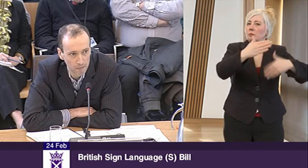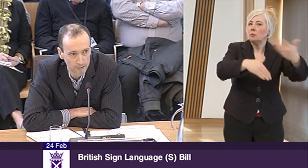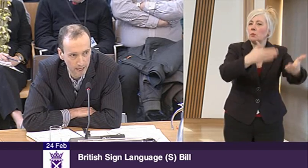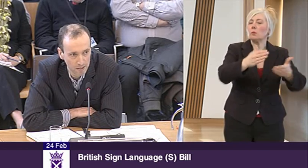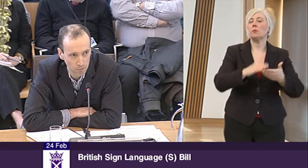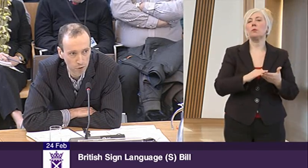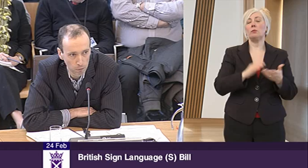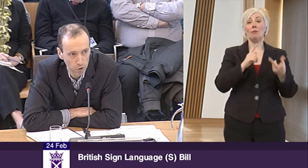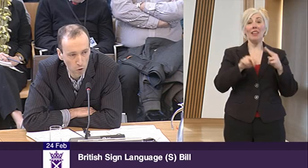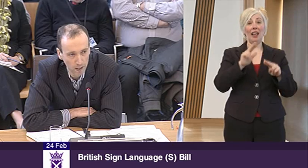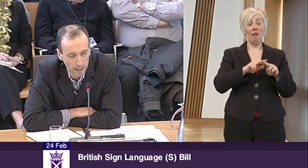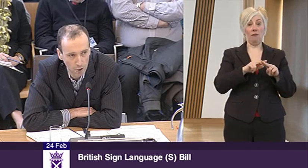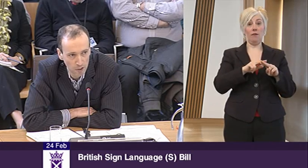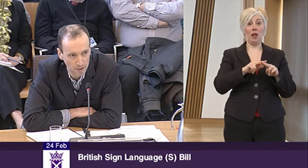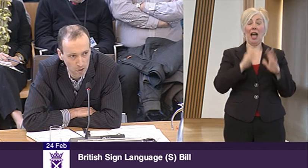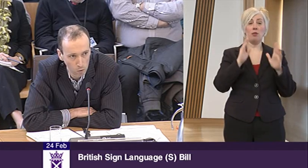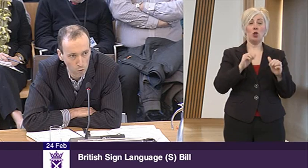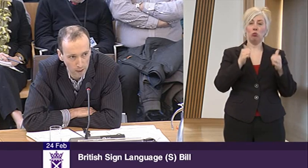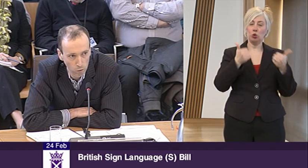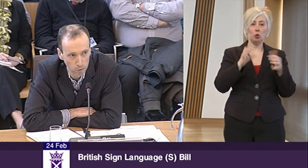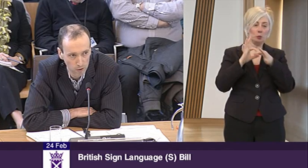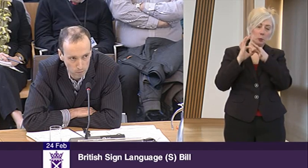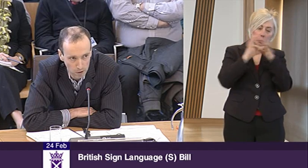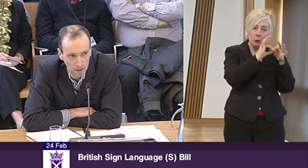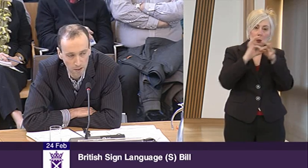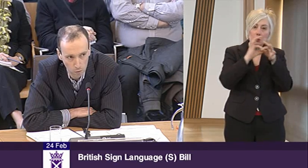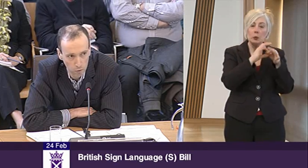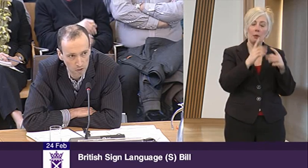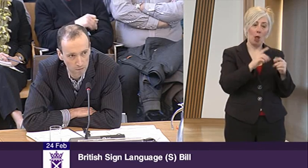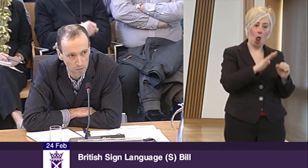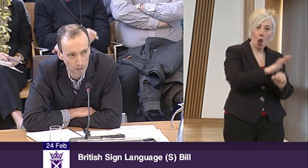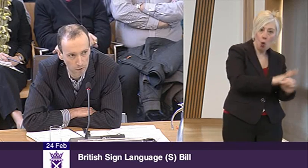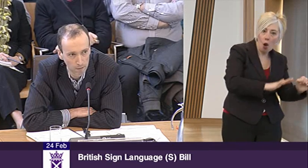in others. There needs to be a real and strong connection at the local level between communities